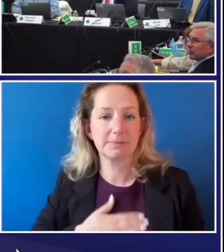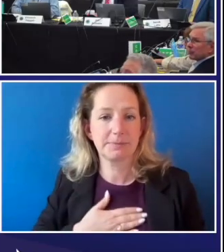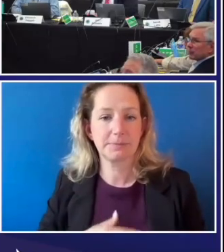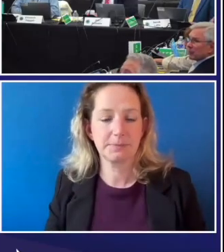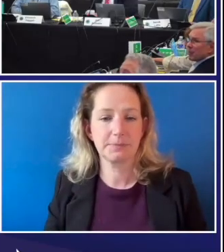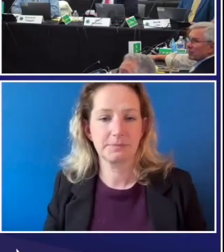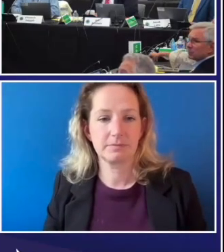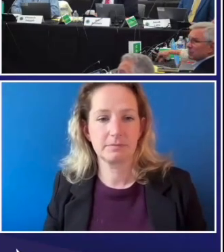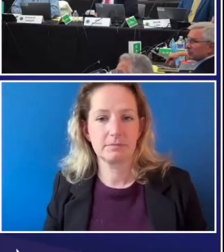Jennifer.